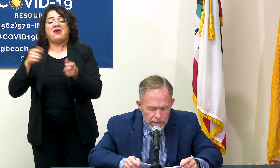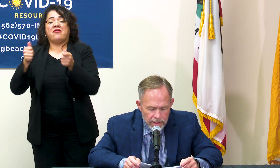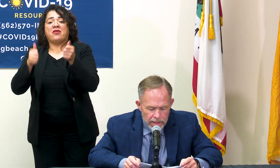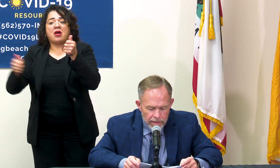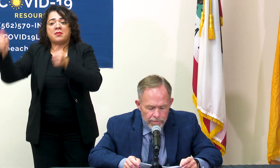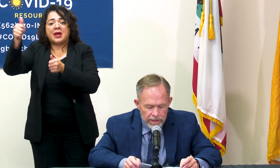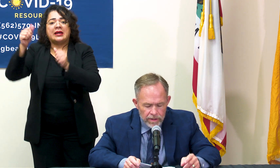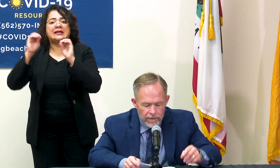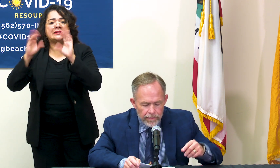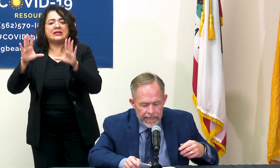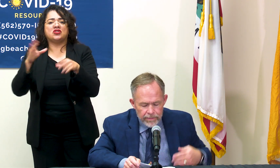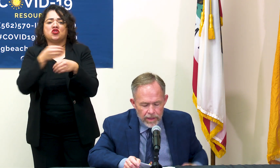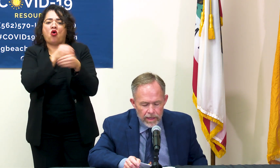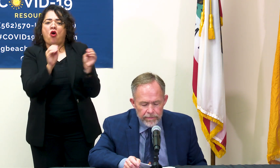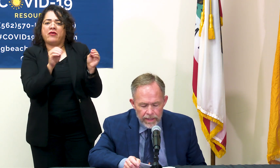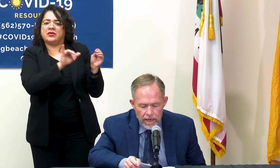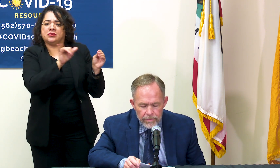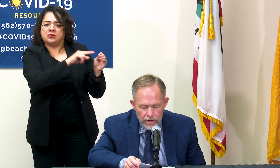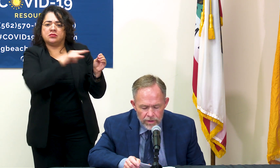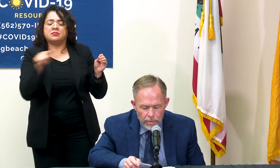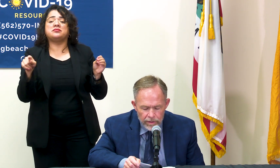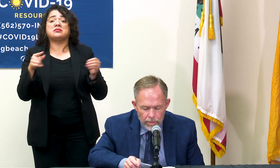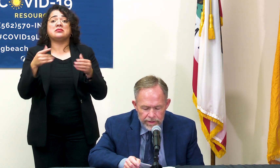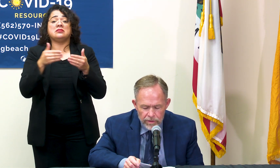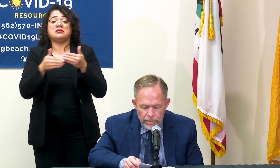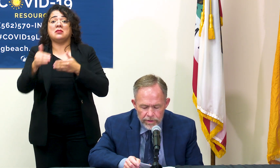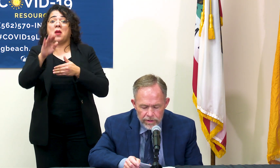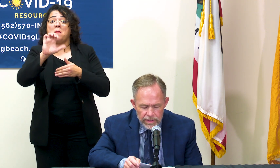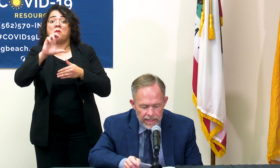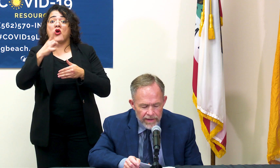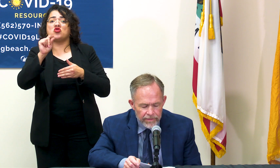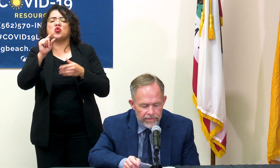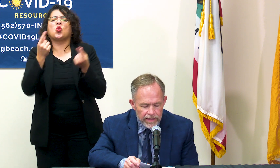Information on plans beyond March 20th will be distributed to staff via